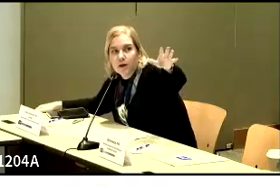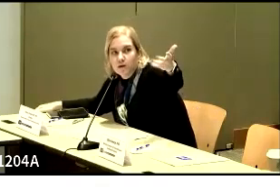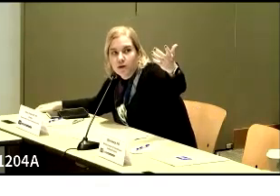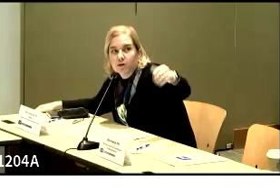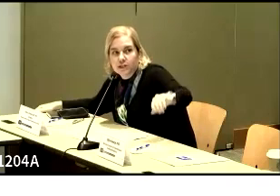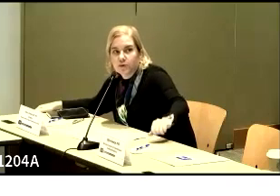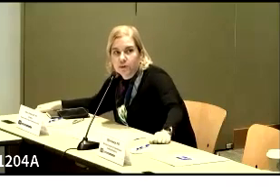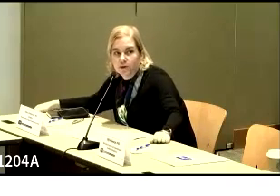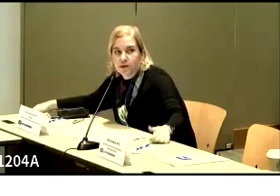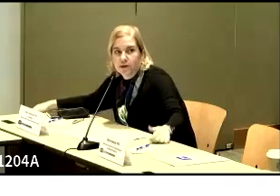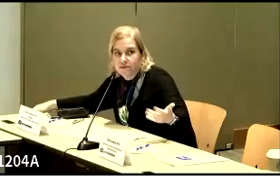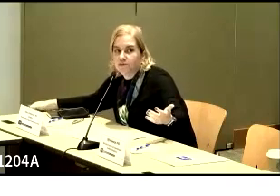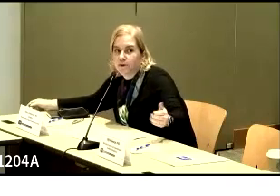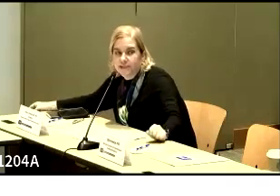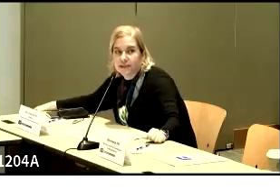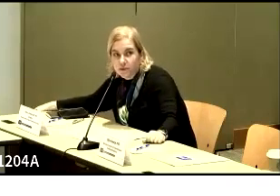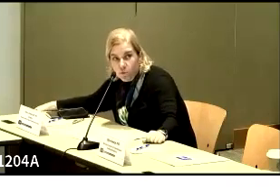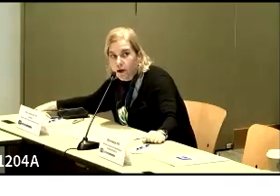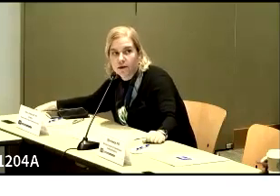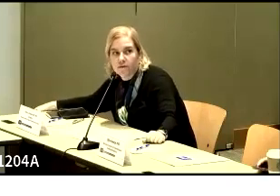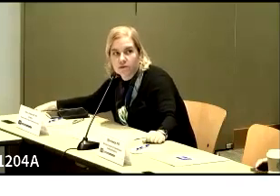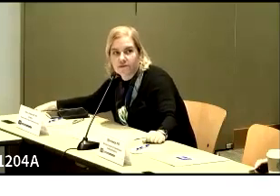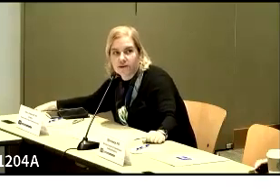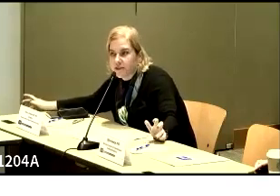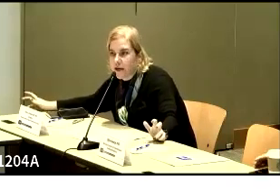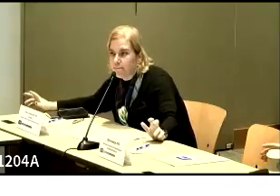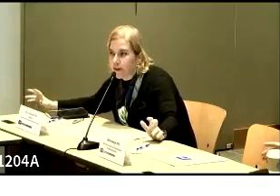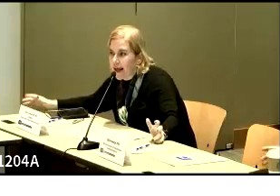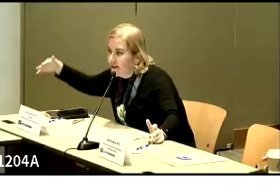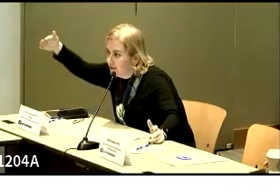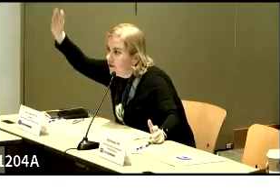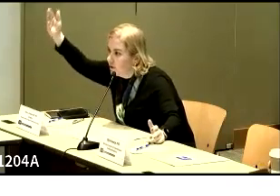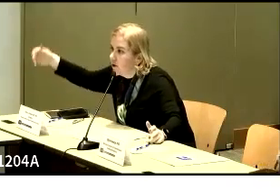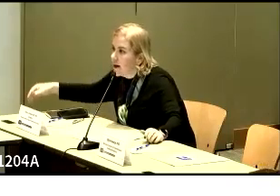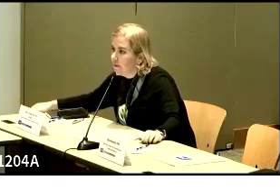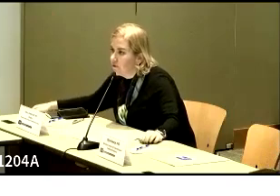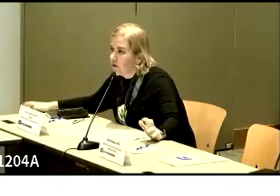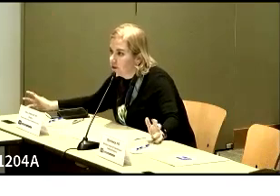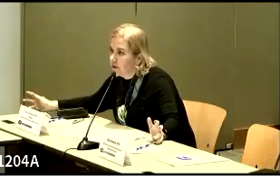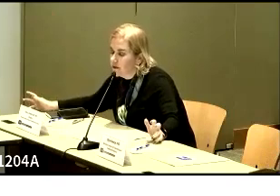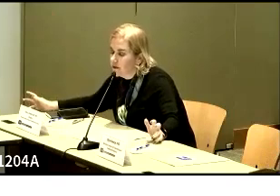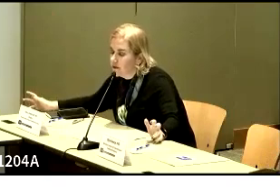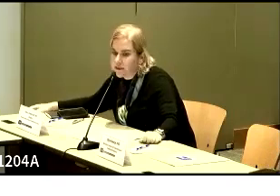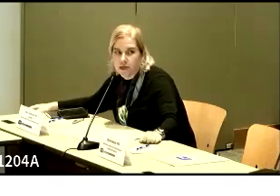And so, you know, nearly two and three adults have experienced at least one of those events. But as the numbers go up, of course, the risk goes up.